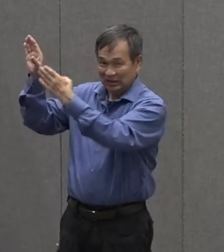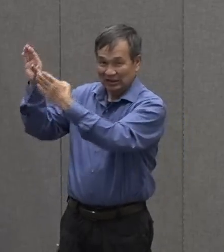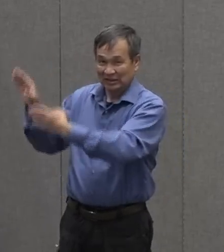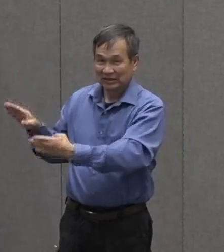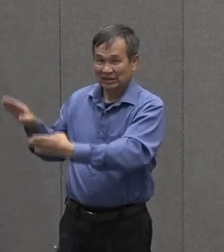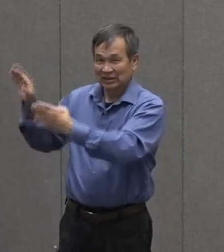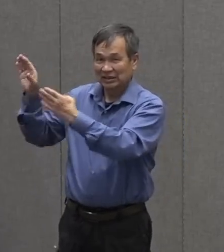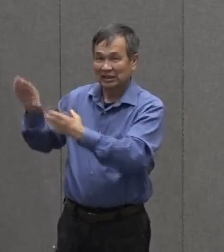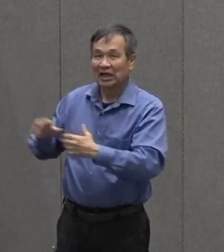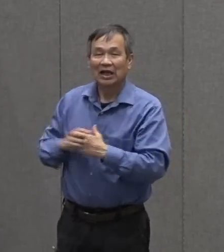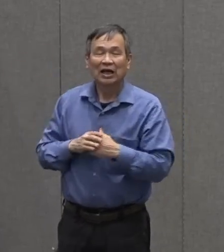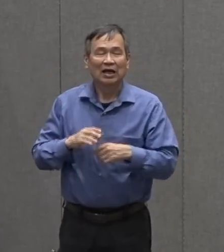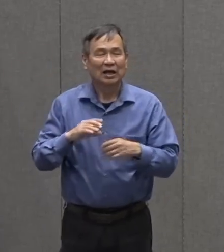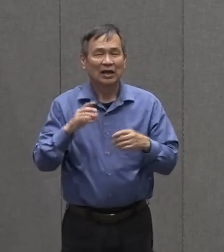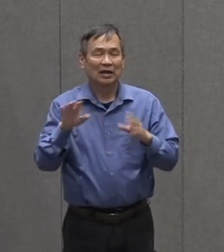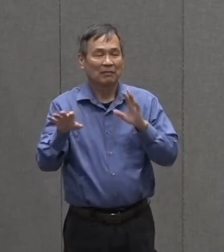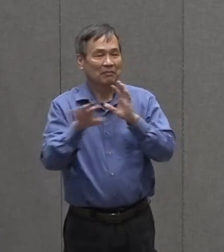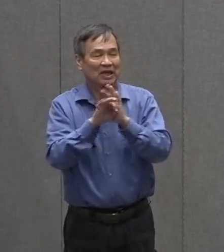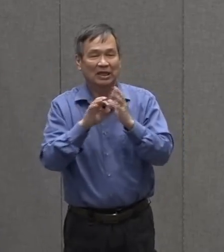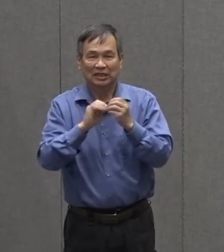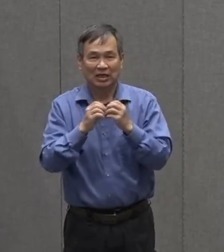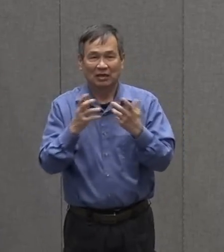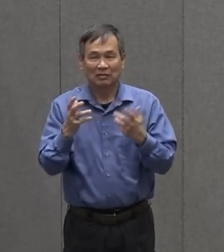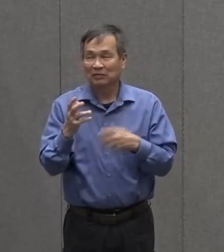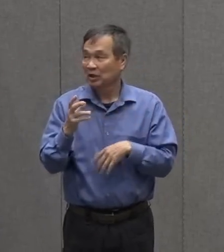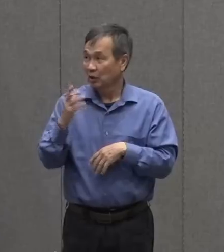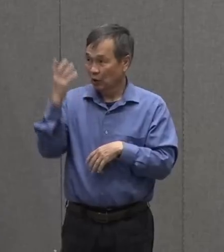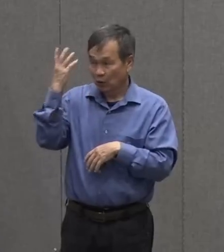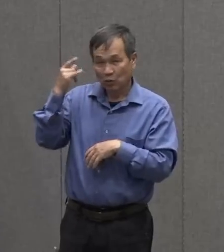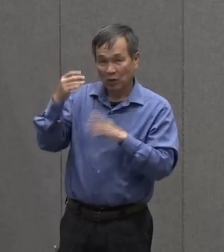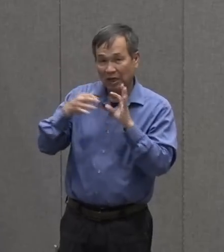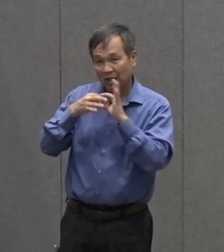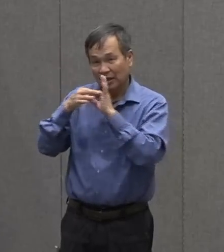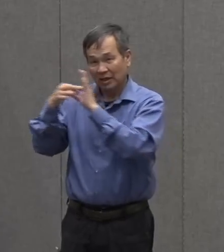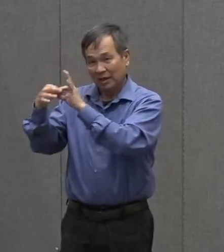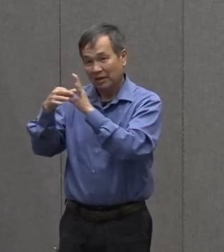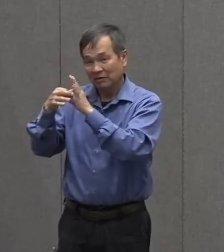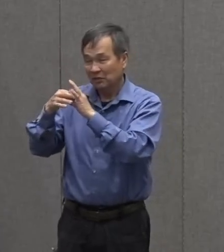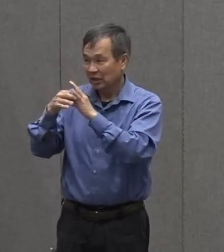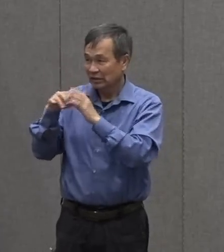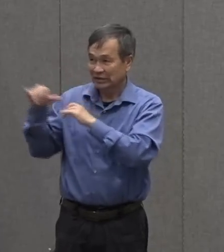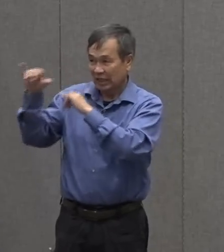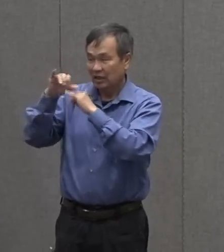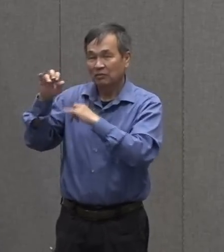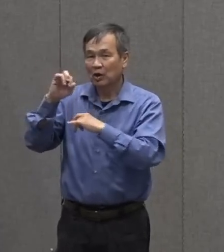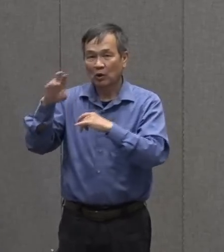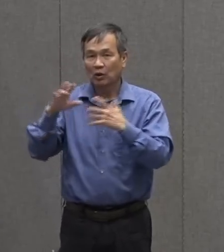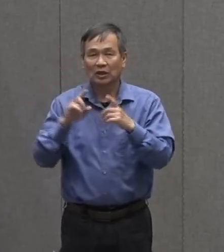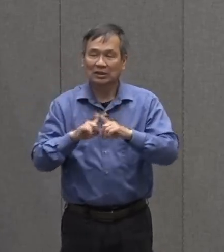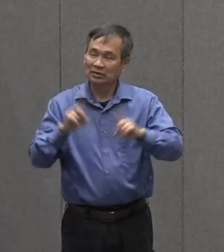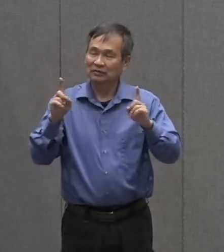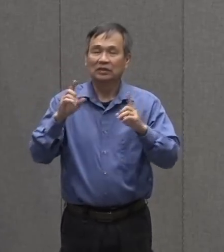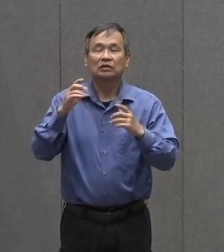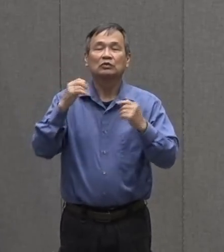Pick one number and figure out a different of why it won't belong and find the factors of 50, find all of them.